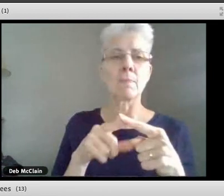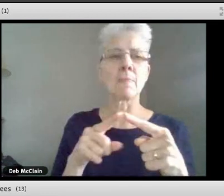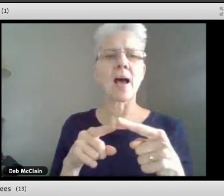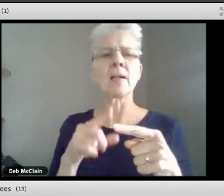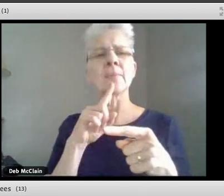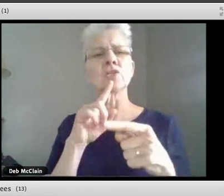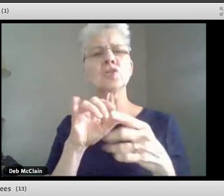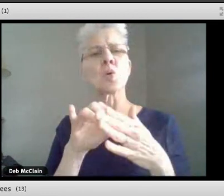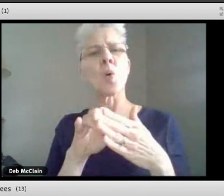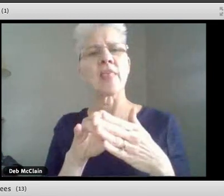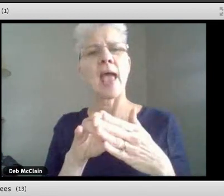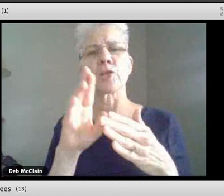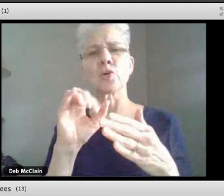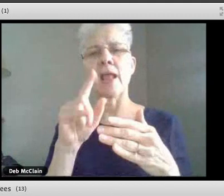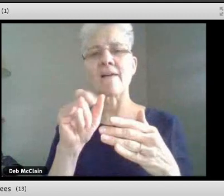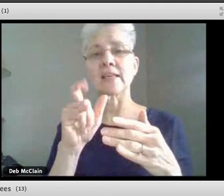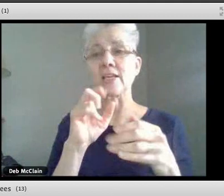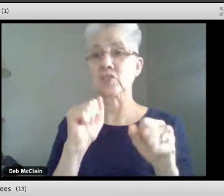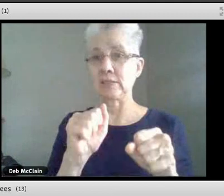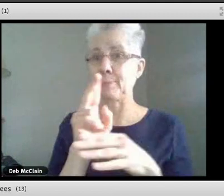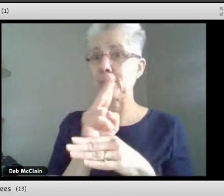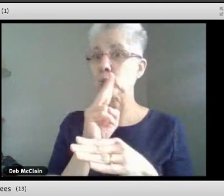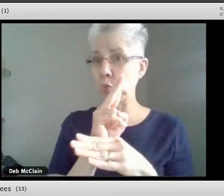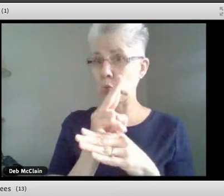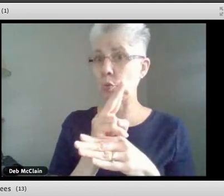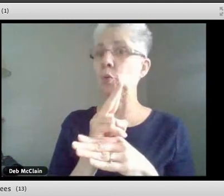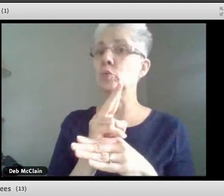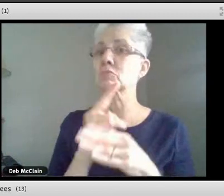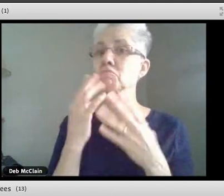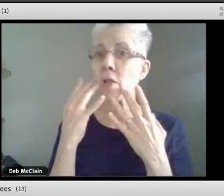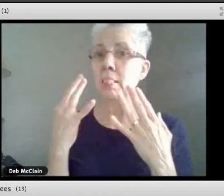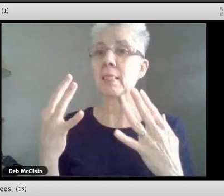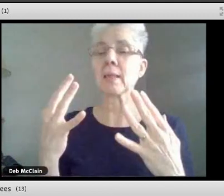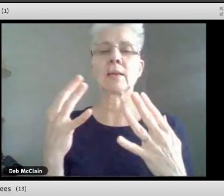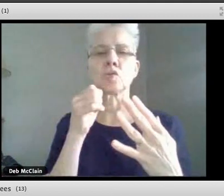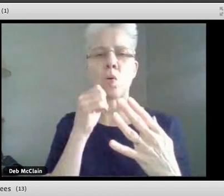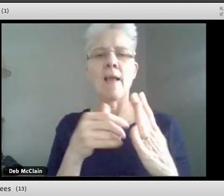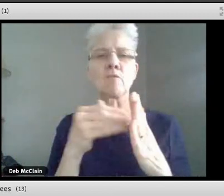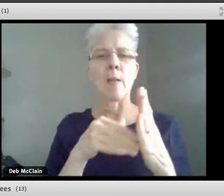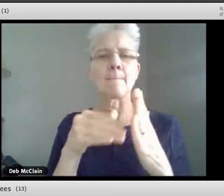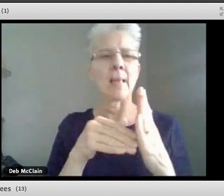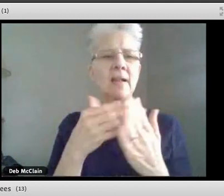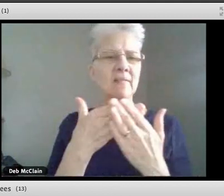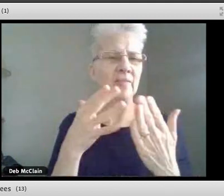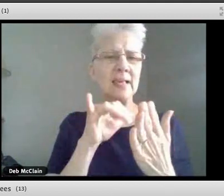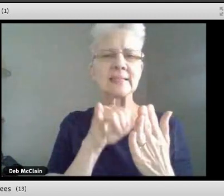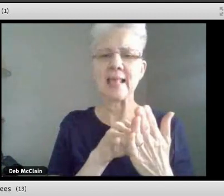Don't have repetitive, you know, things that take you to the same place on the same page.